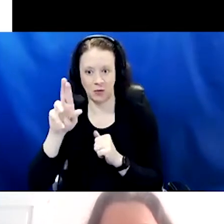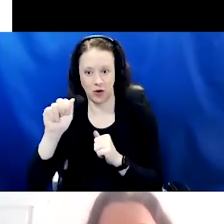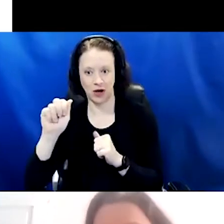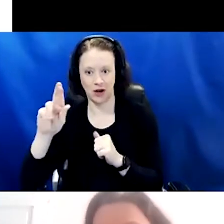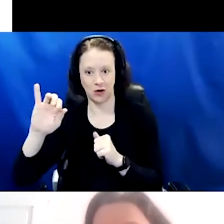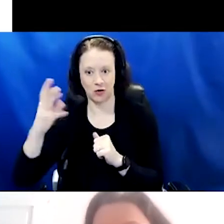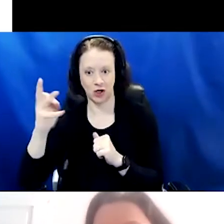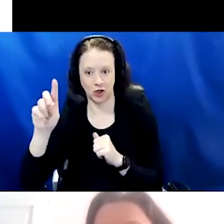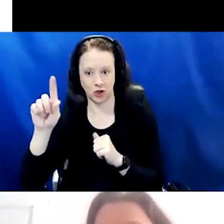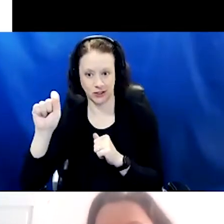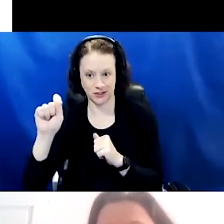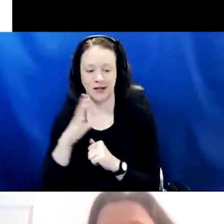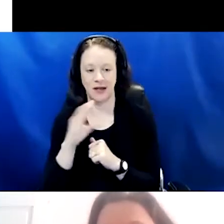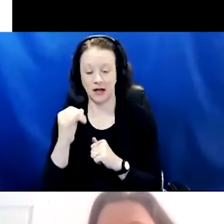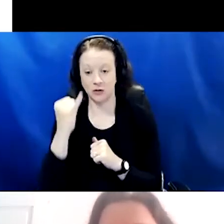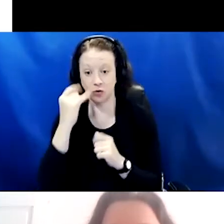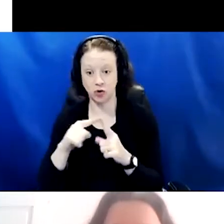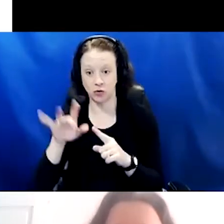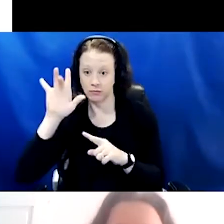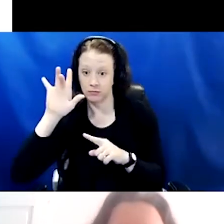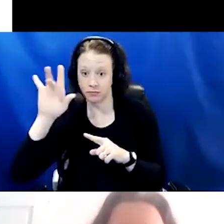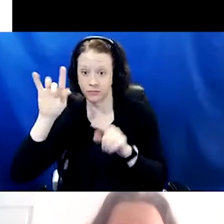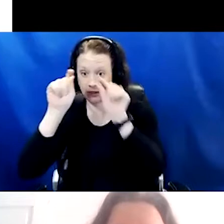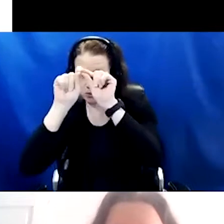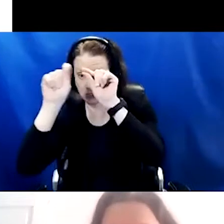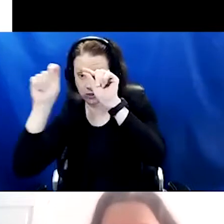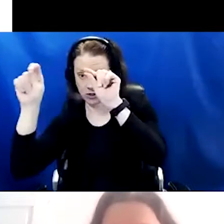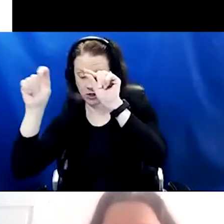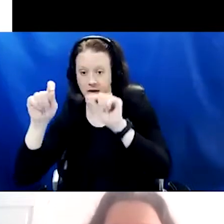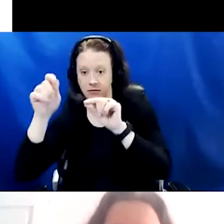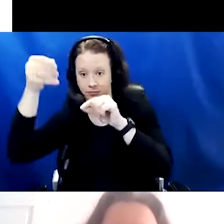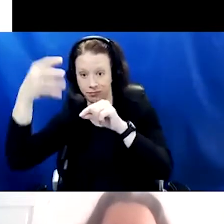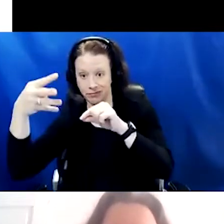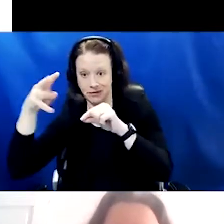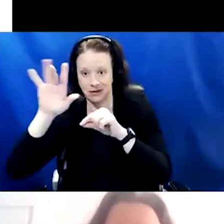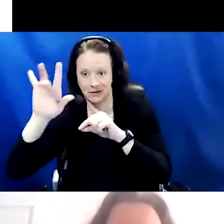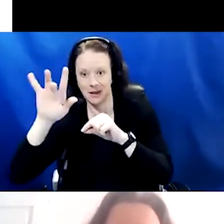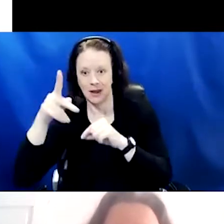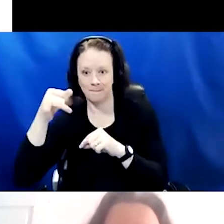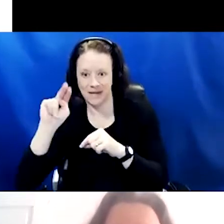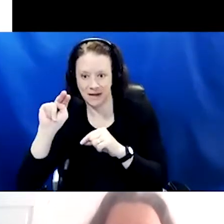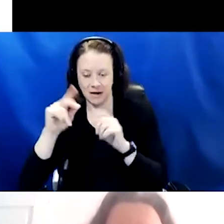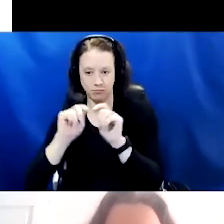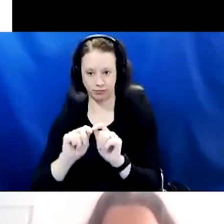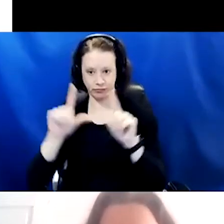and if you pin her by clicking on the three dots in the right hand side of her video,